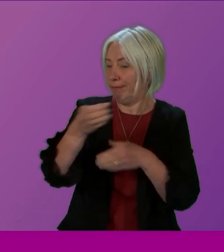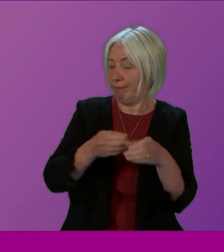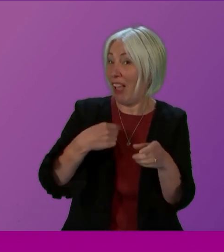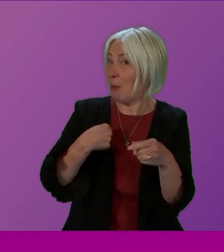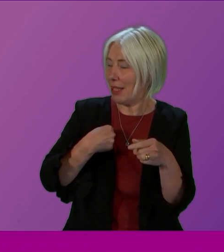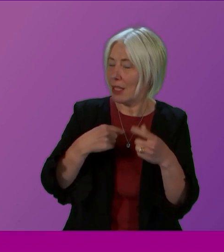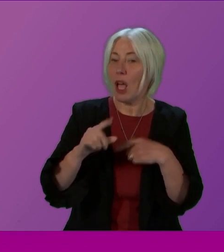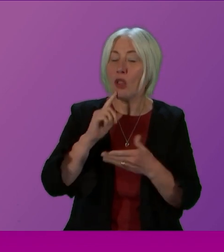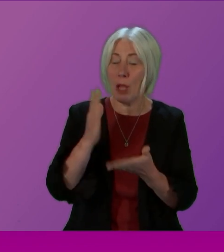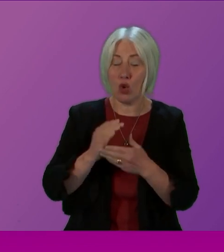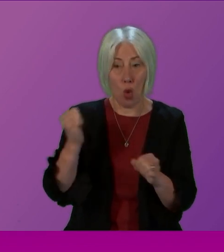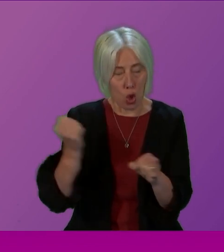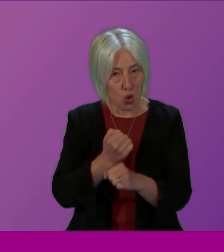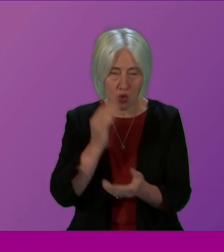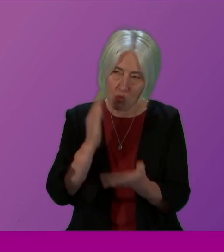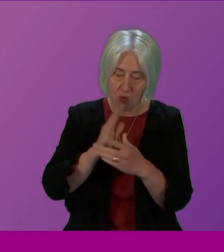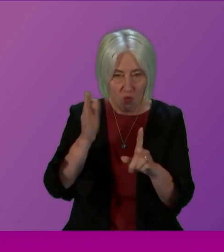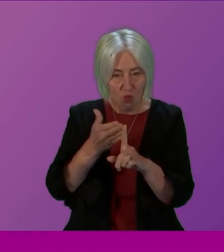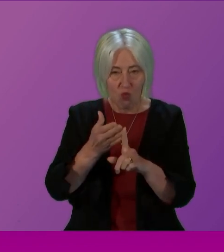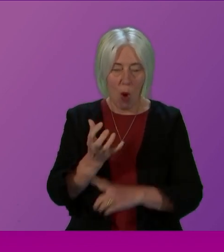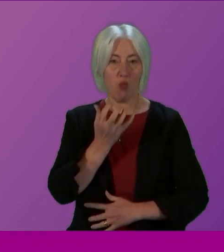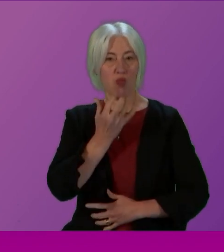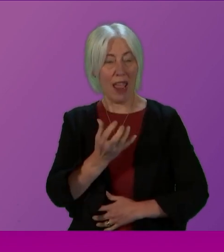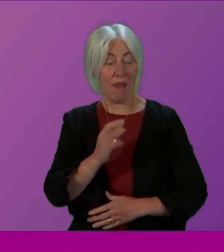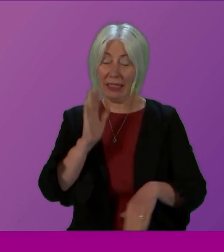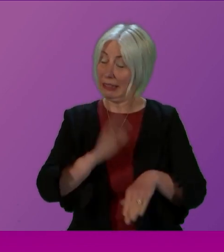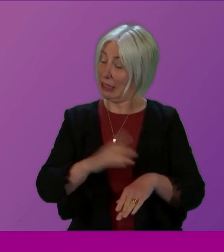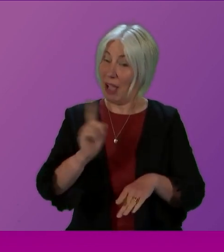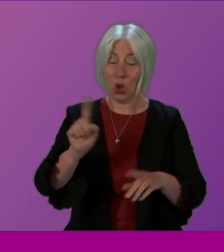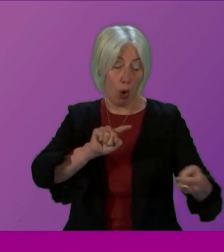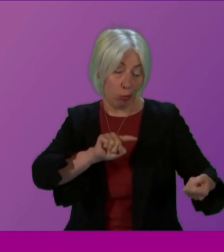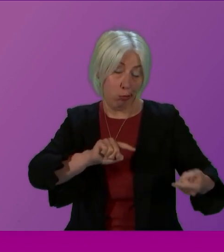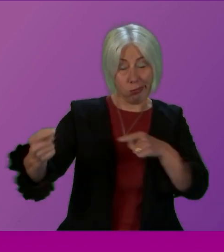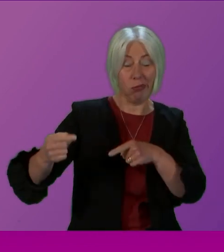to do them bravely, and to do them despite the opposition that will come from the Scottish Conservatives.